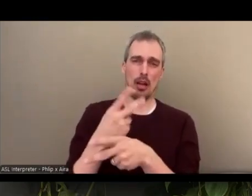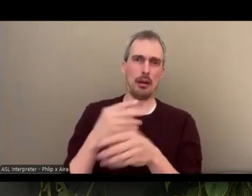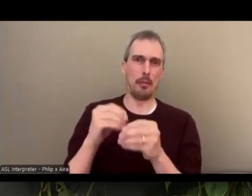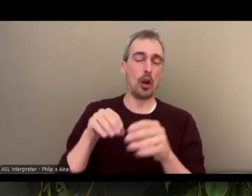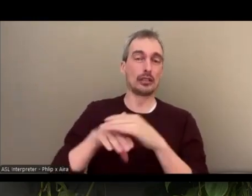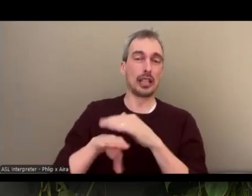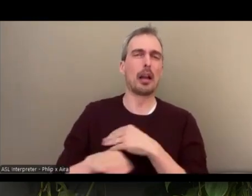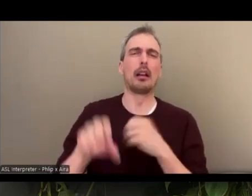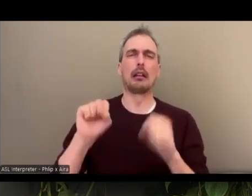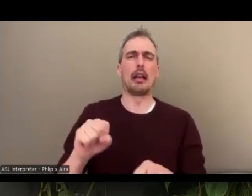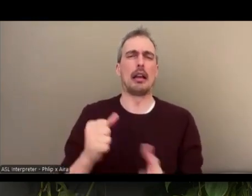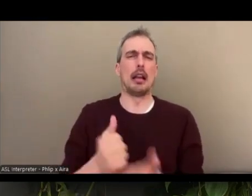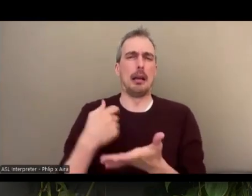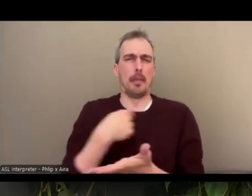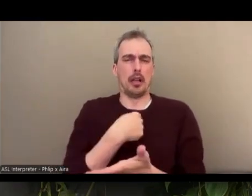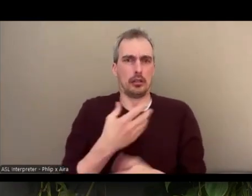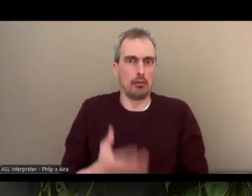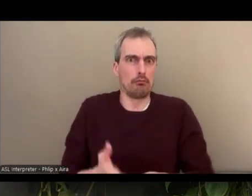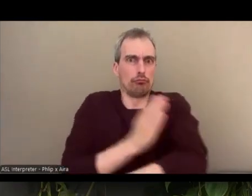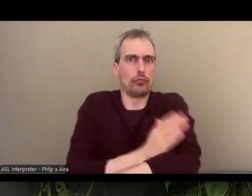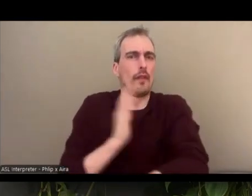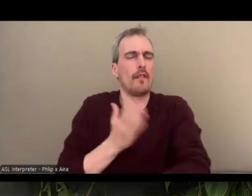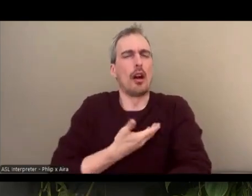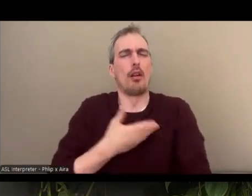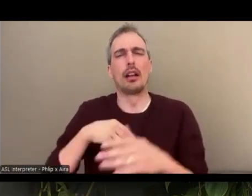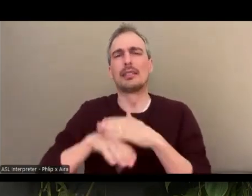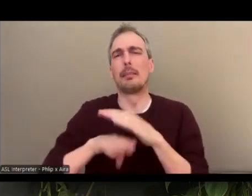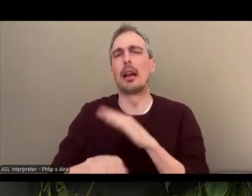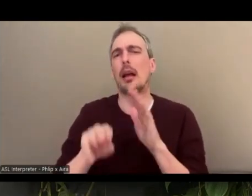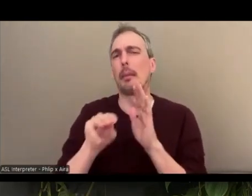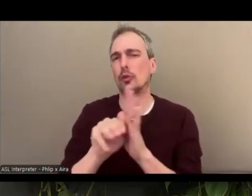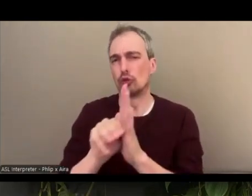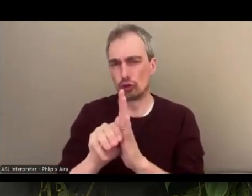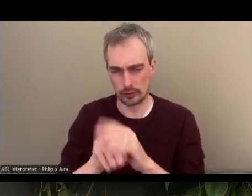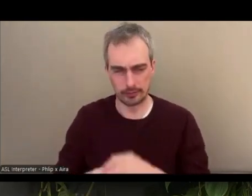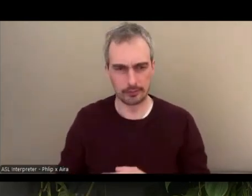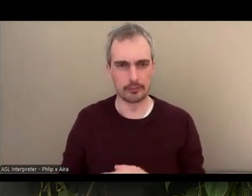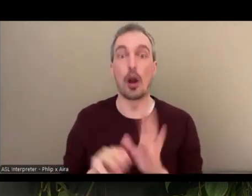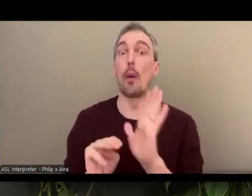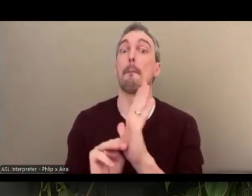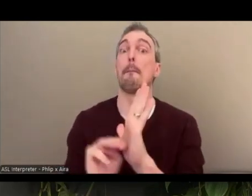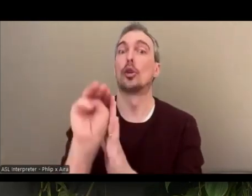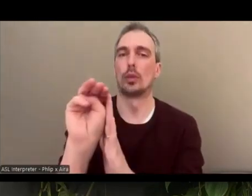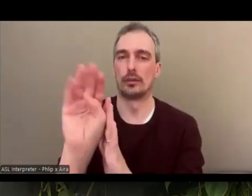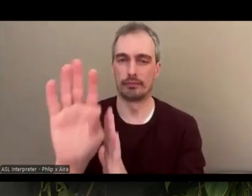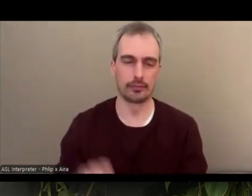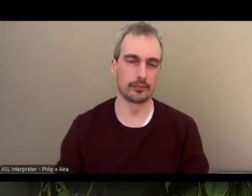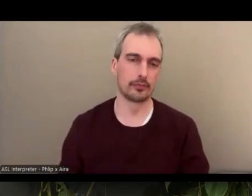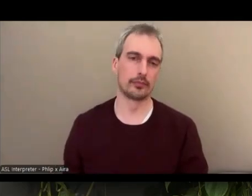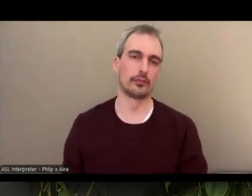So earlier I mentioned Devon Persing's Accessibility Operations Guidebook On